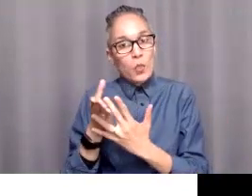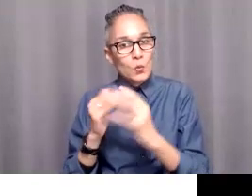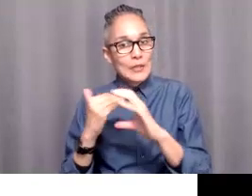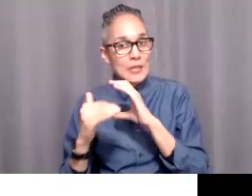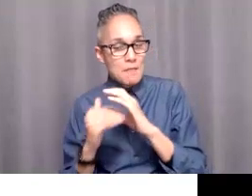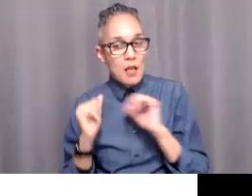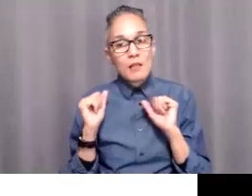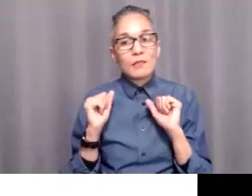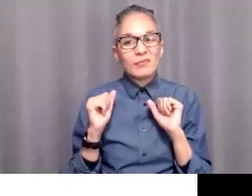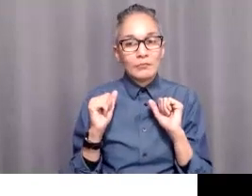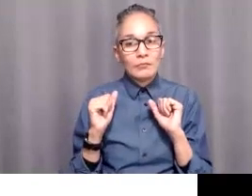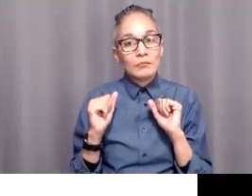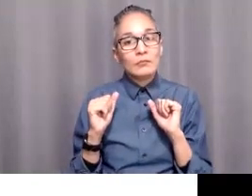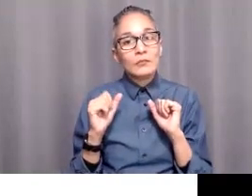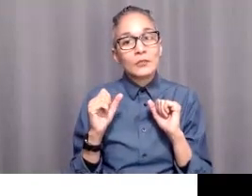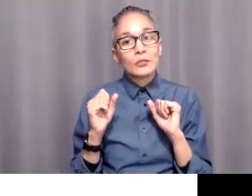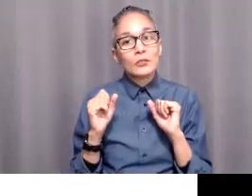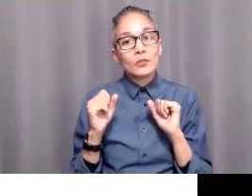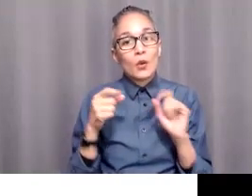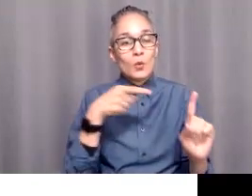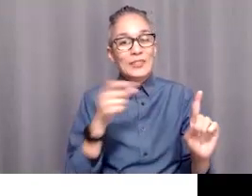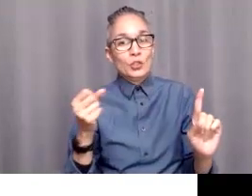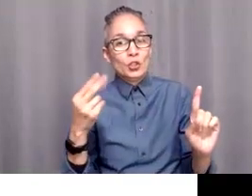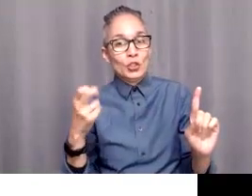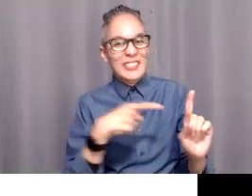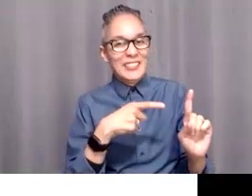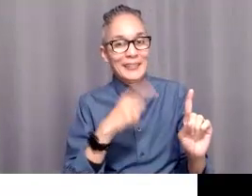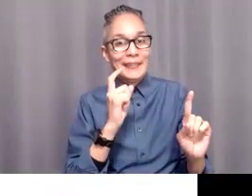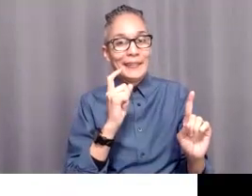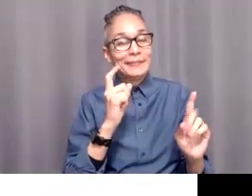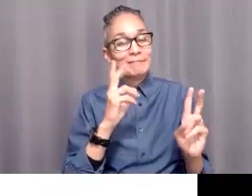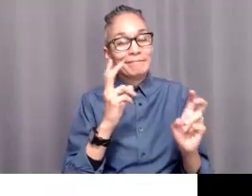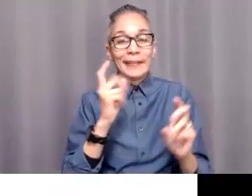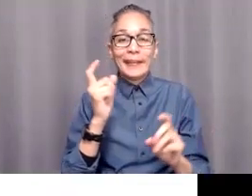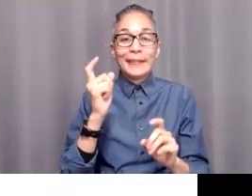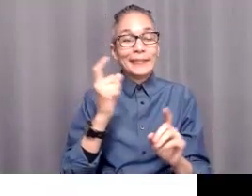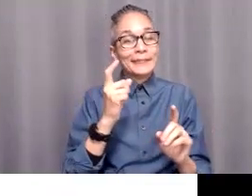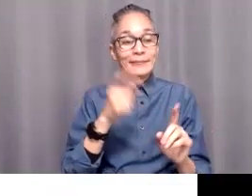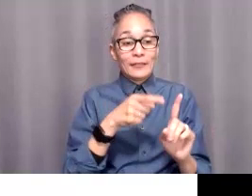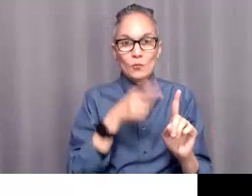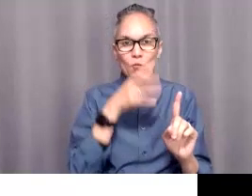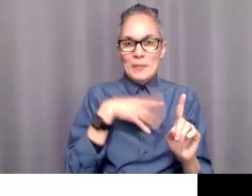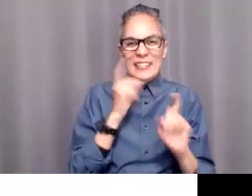And so she gave everybody, basically credit for that. So there's a rubric that they use.